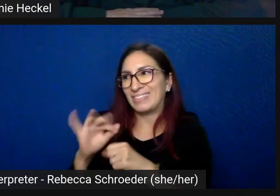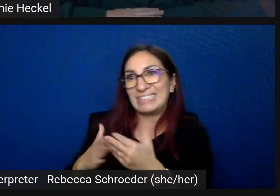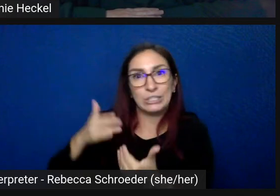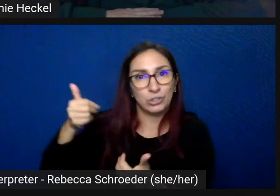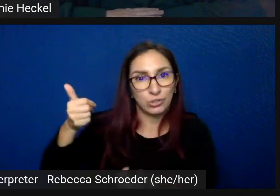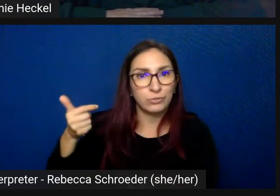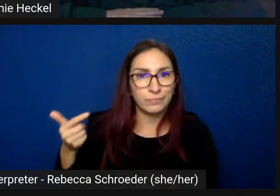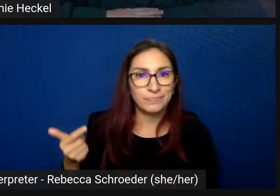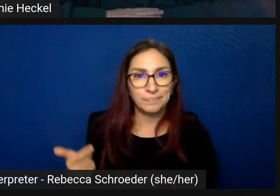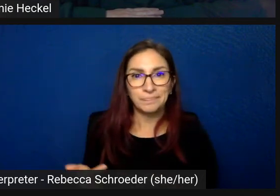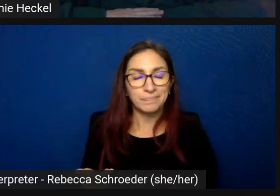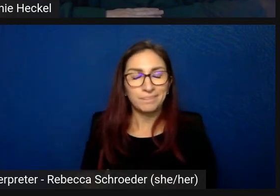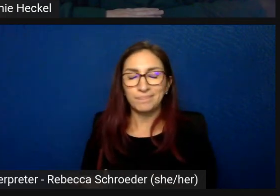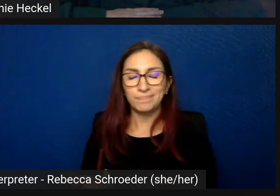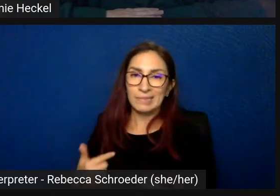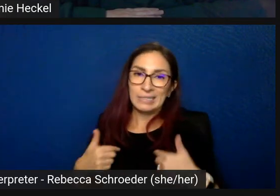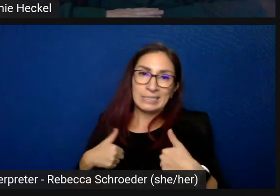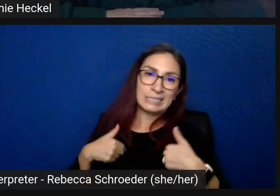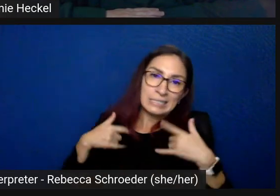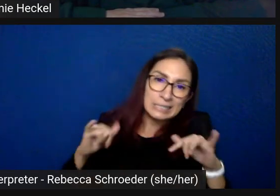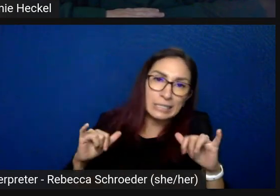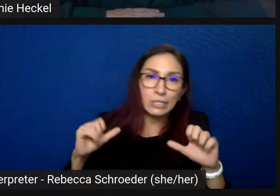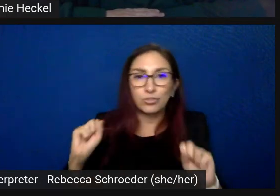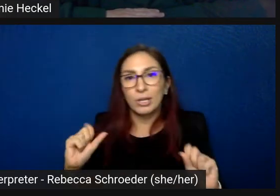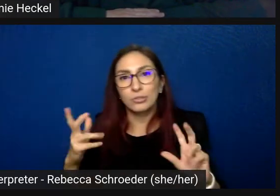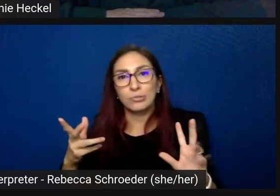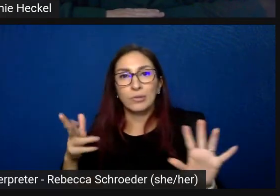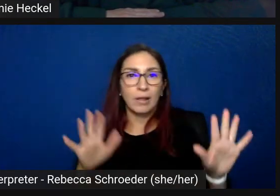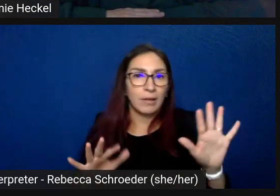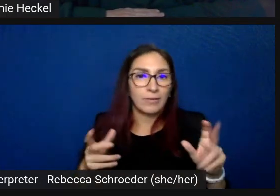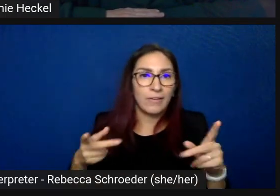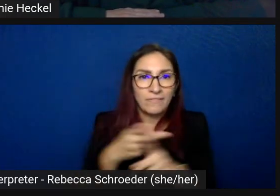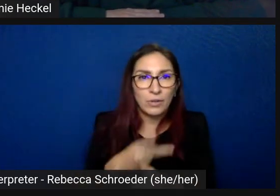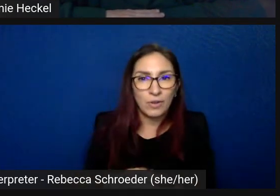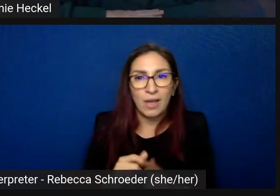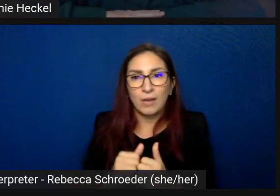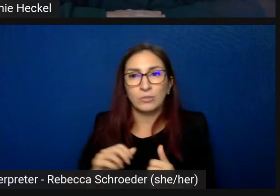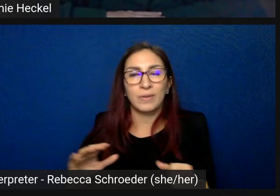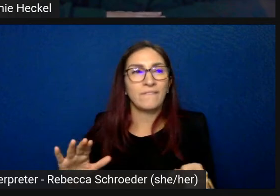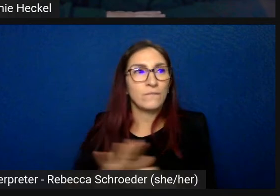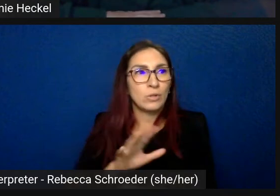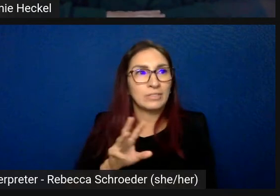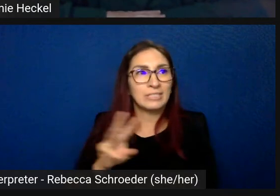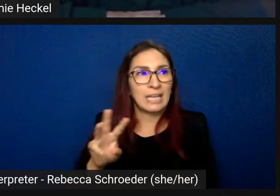I'm still trying to work out how it's going to work with a full site editor. That's going to be a little bit scary and weird.